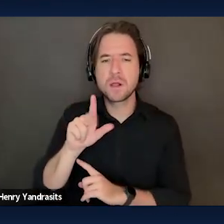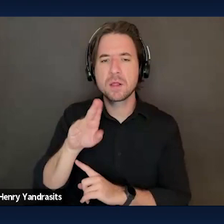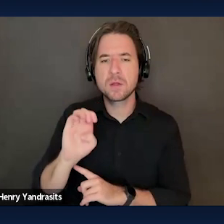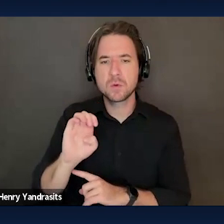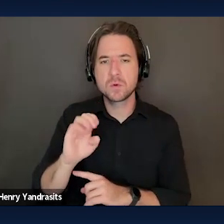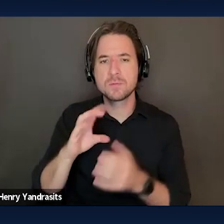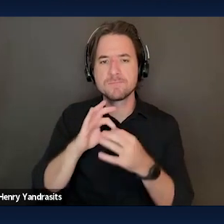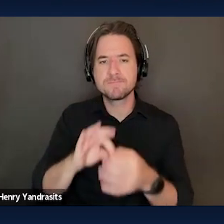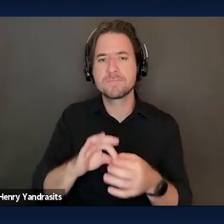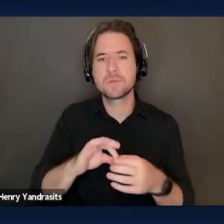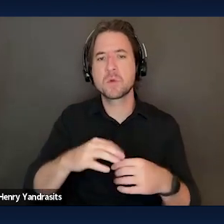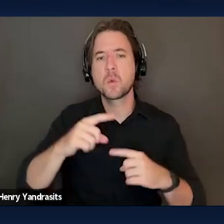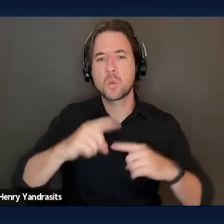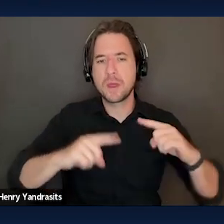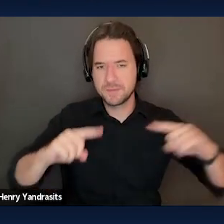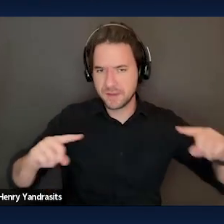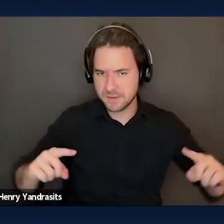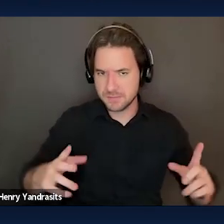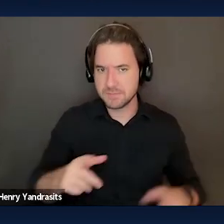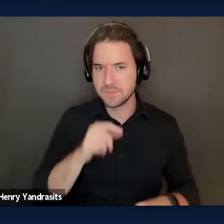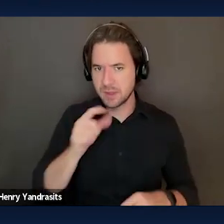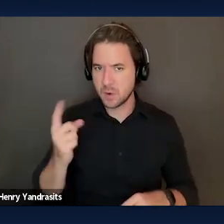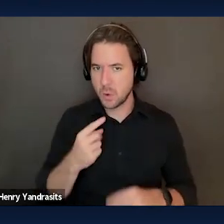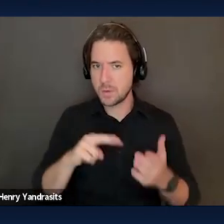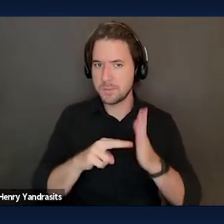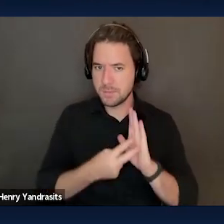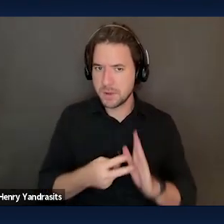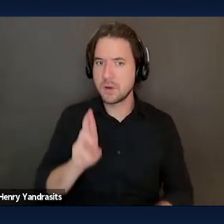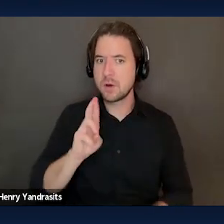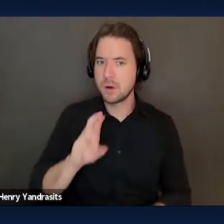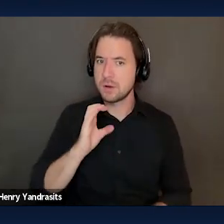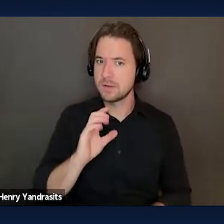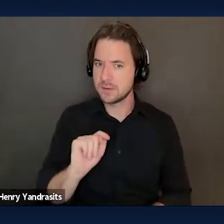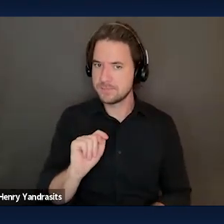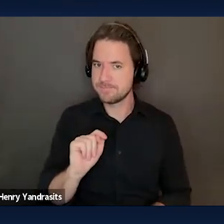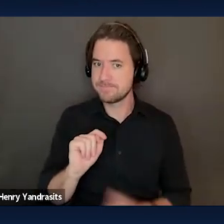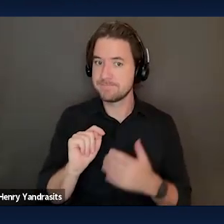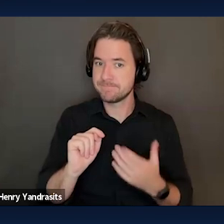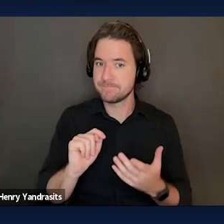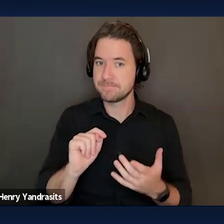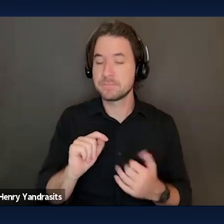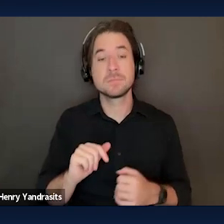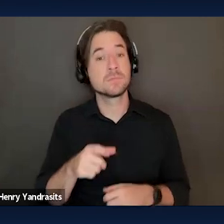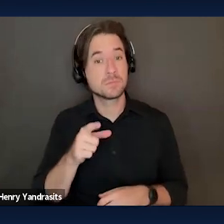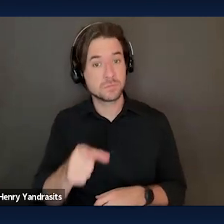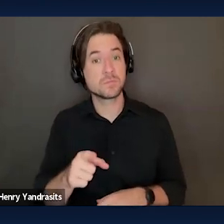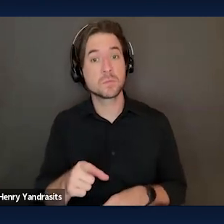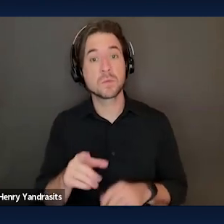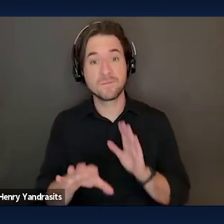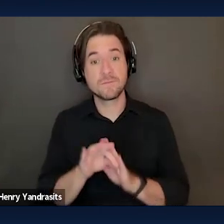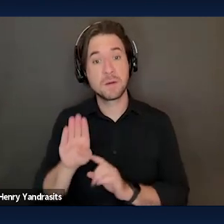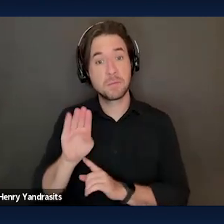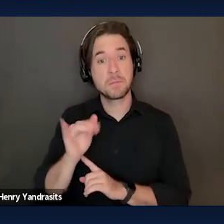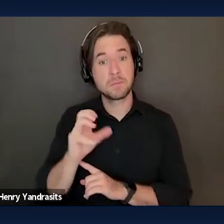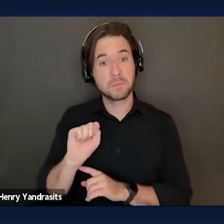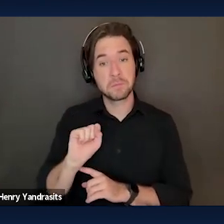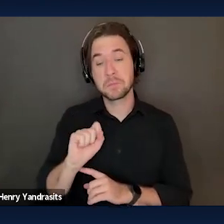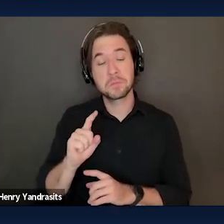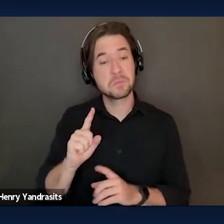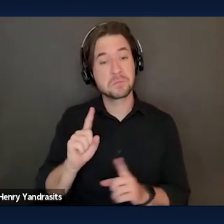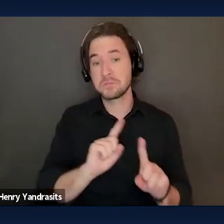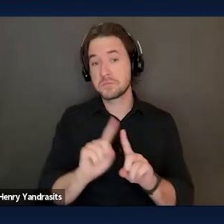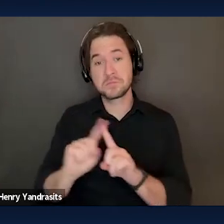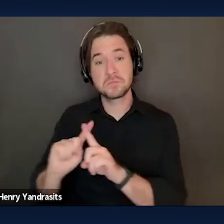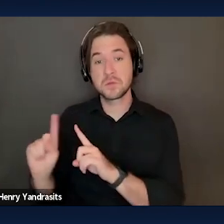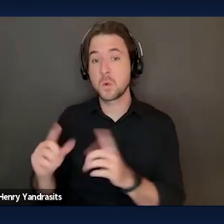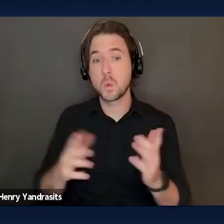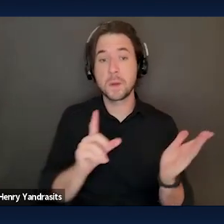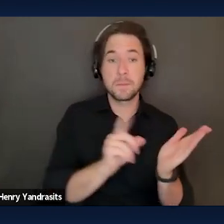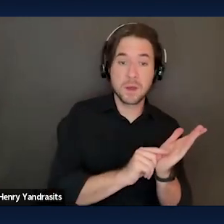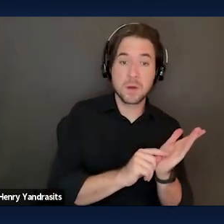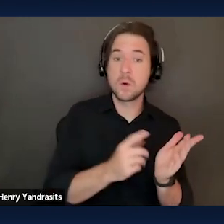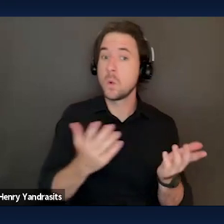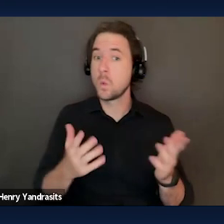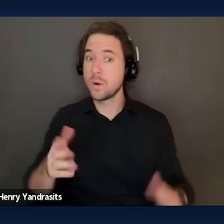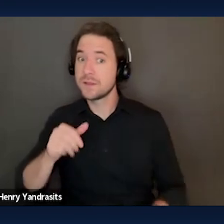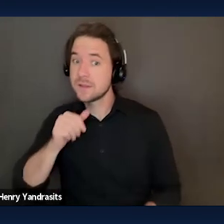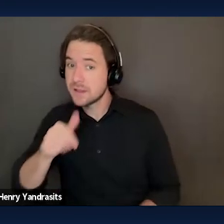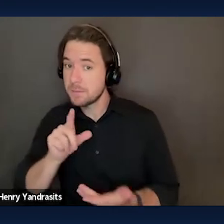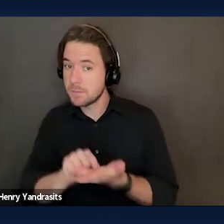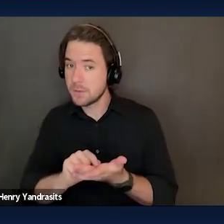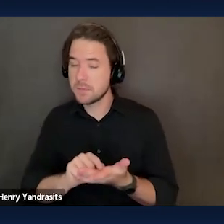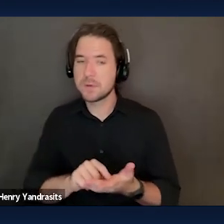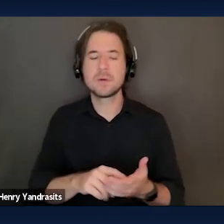But that doesn't always mean it's an RCT. So you find that type of… you find biases in… what's published and what's not published, you find people deciding.